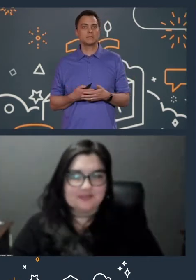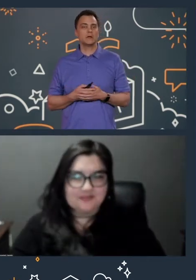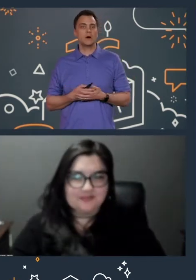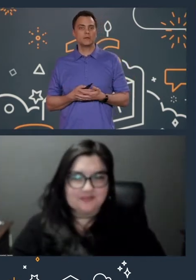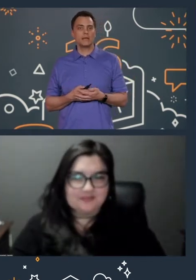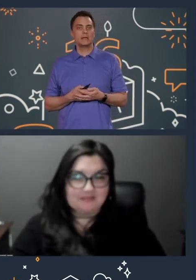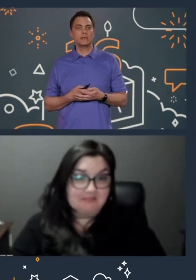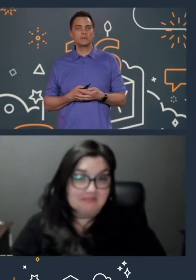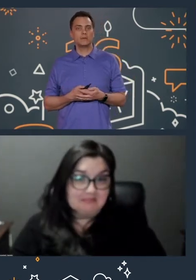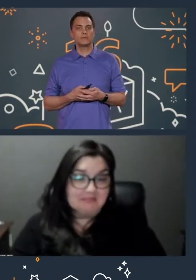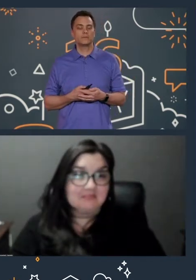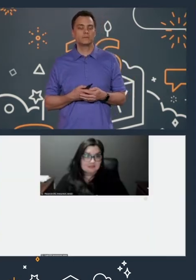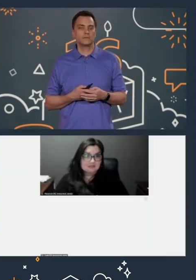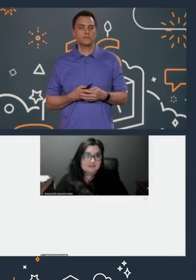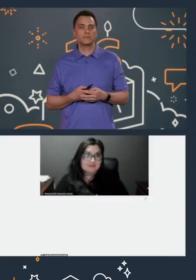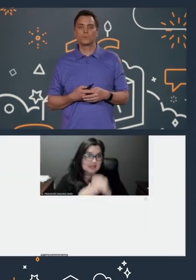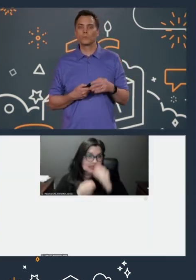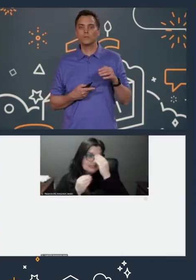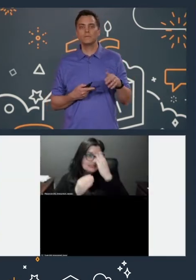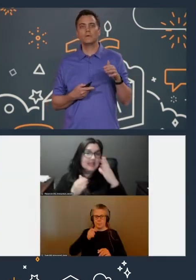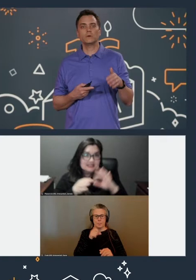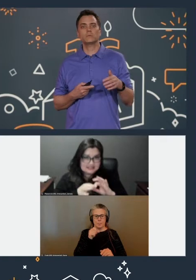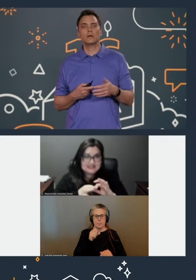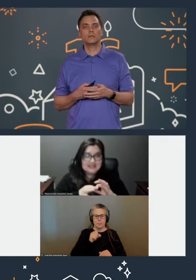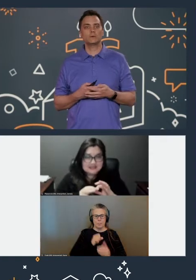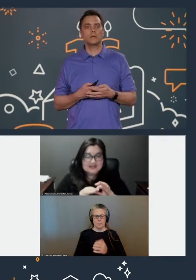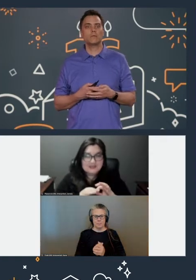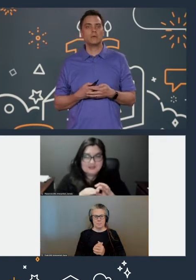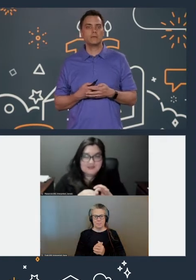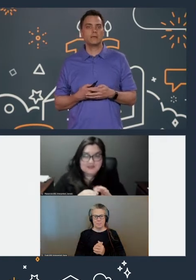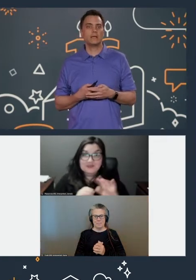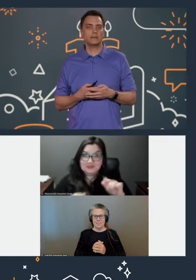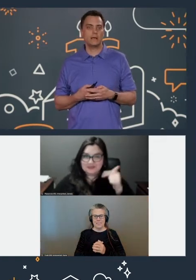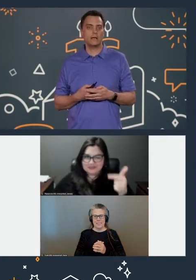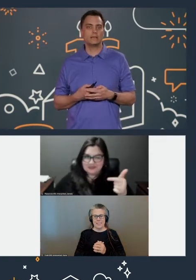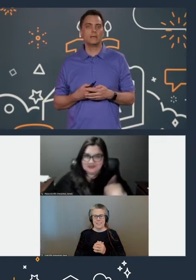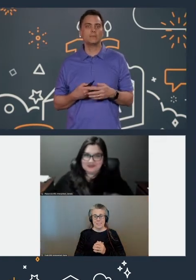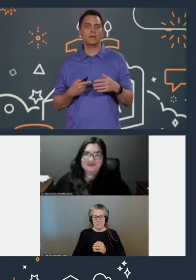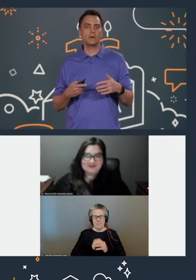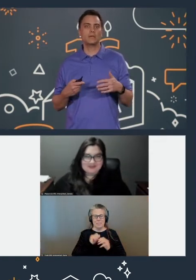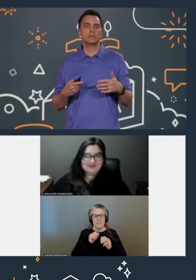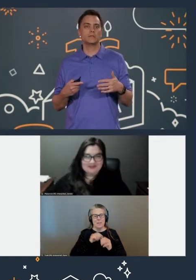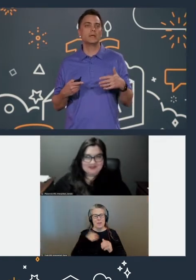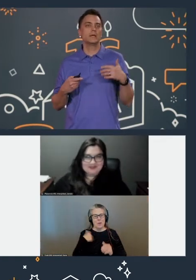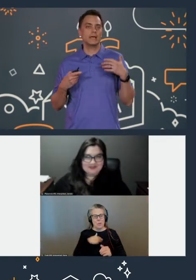is an online data transfer service. And we're really focused on trying to make that data migration